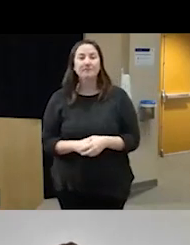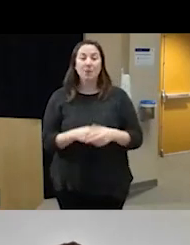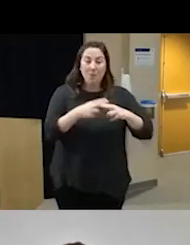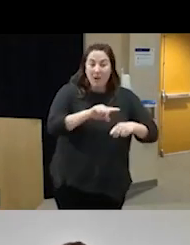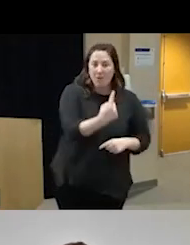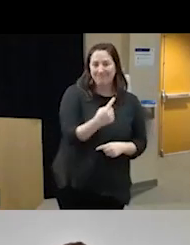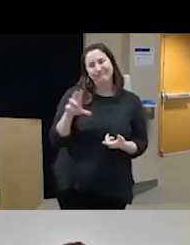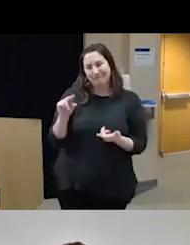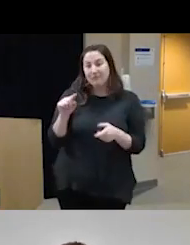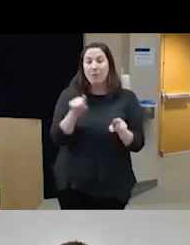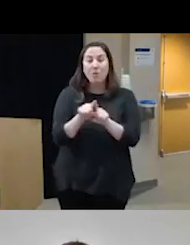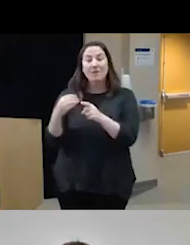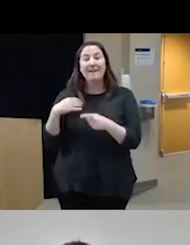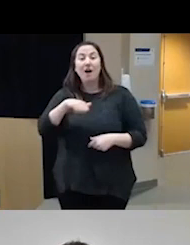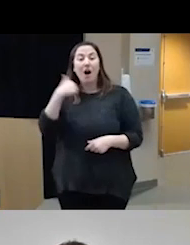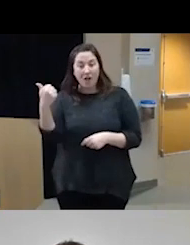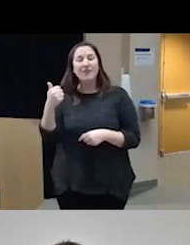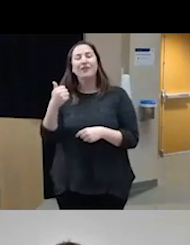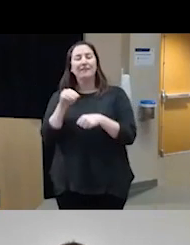They're also weight independent effects. So these